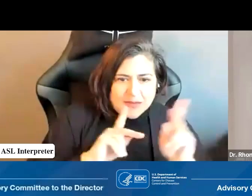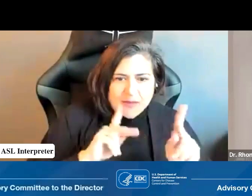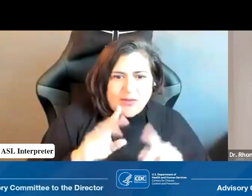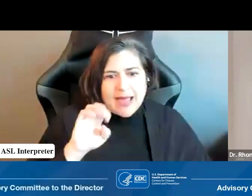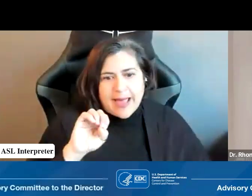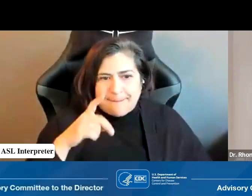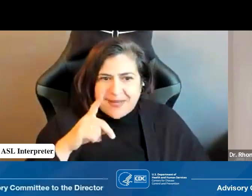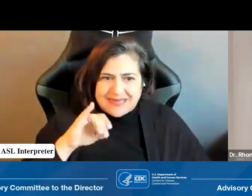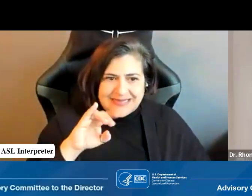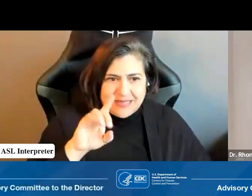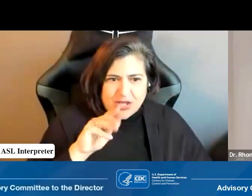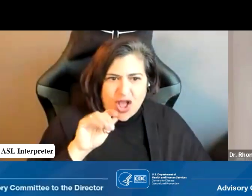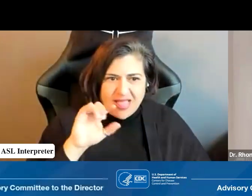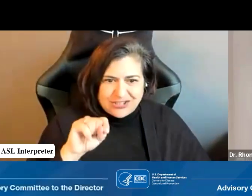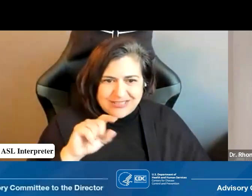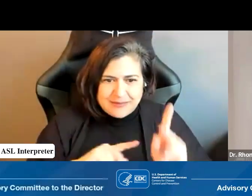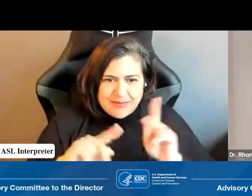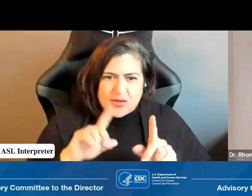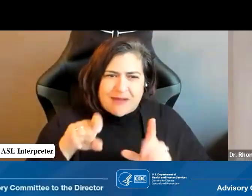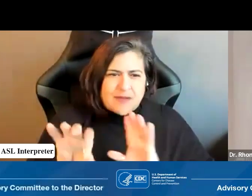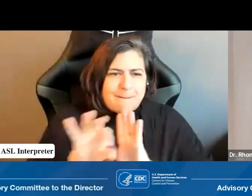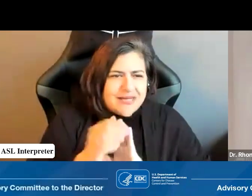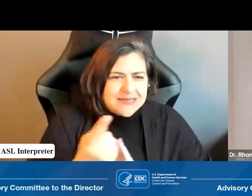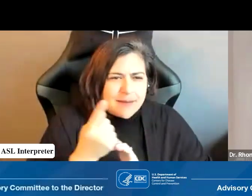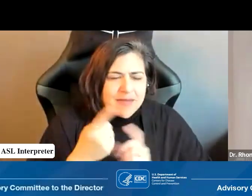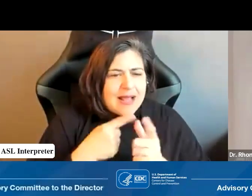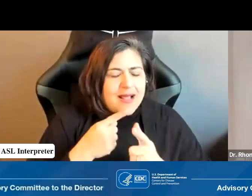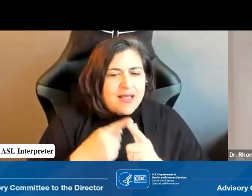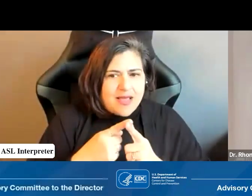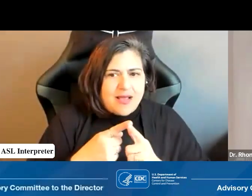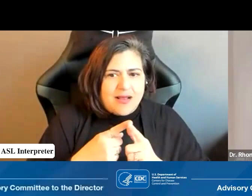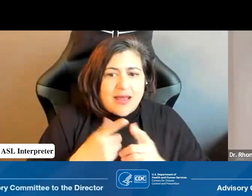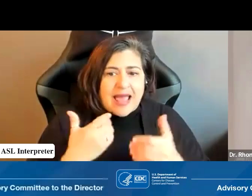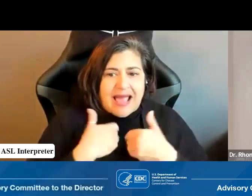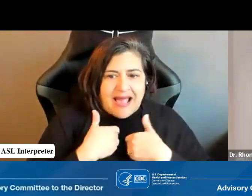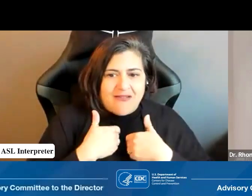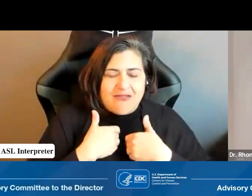You got to pick something and you got to have a performance measure that everybody can see and be held accountable to.